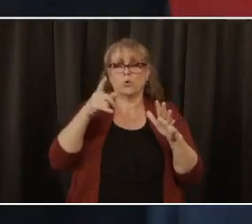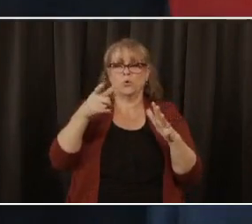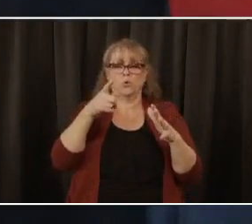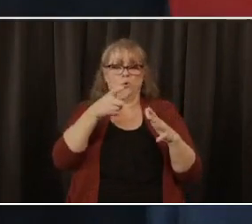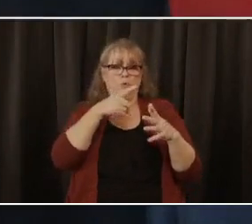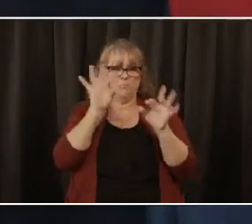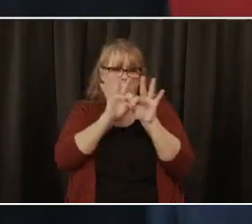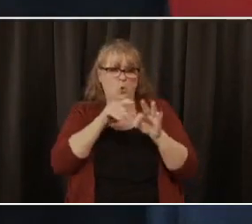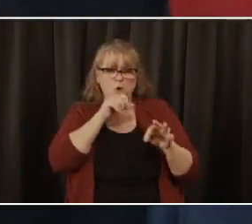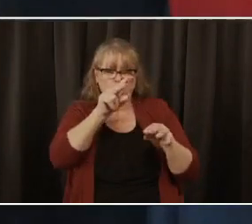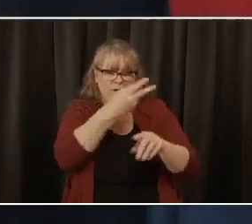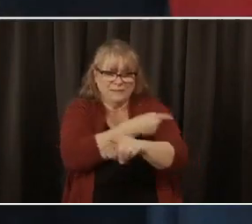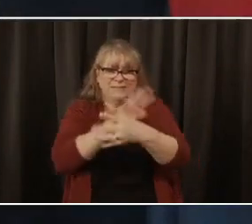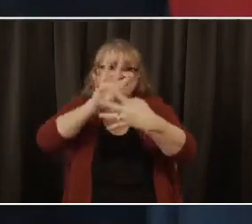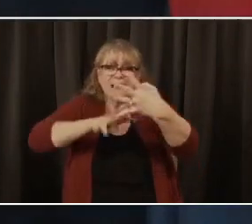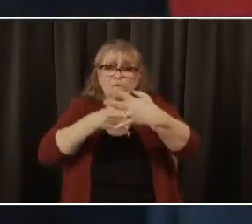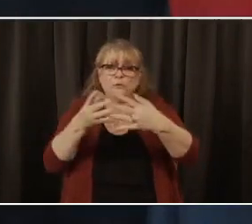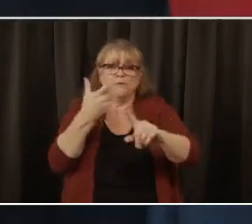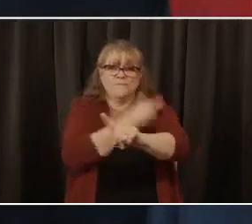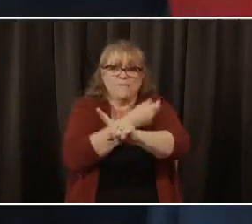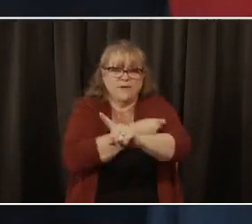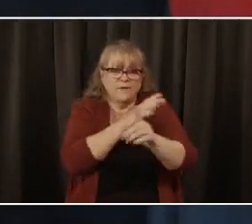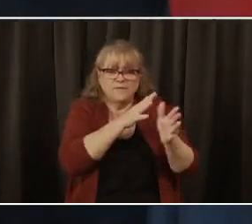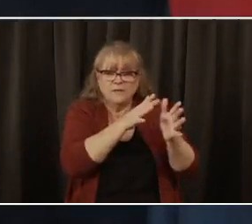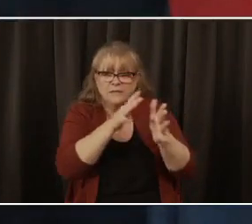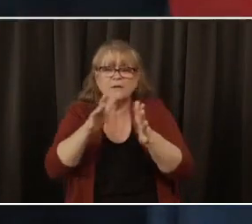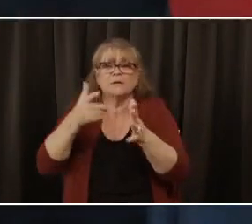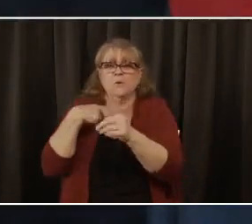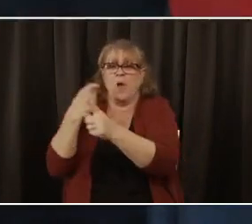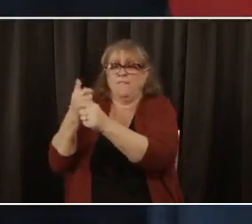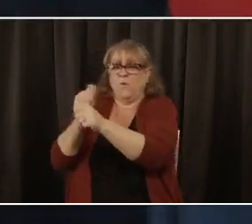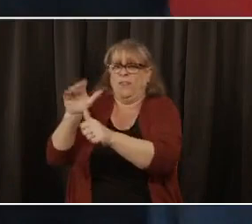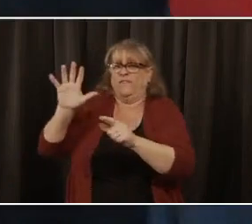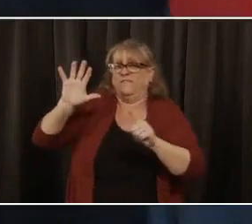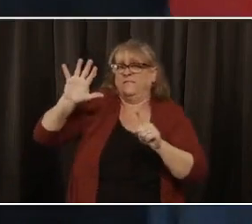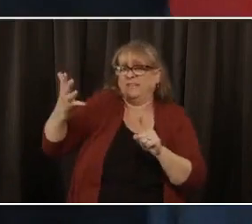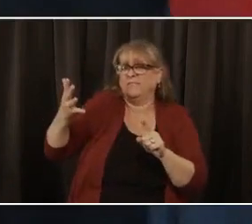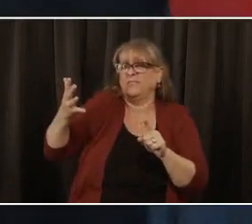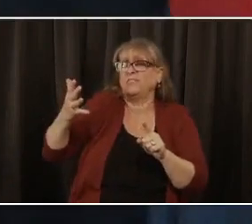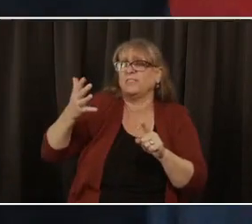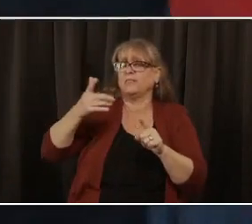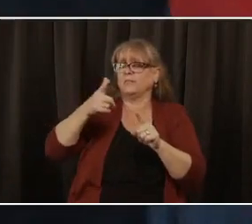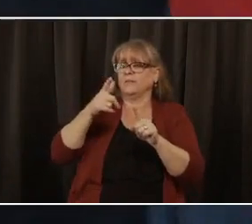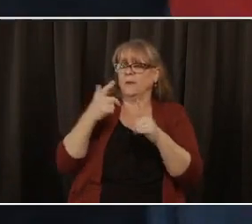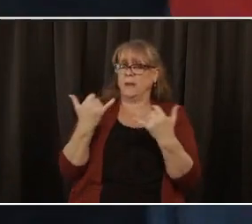our concern right now it's this fourth wave, and especially those who are unvaccinated 18 to 50.